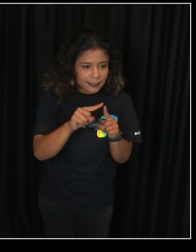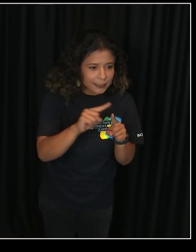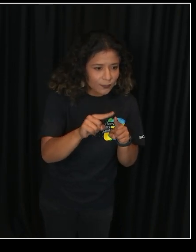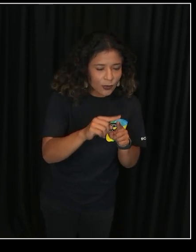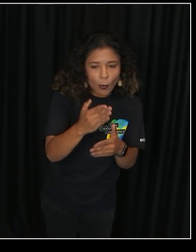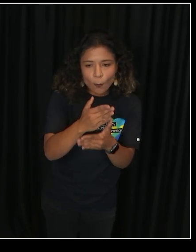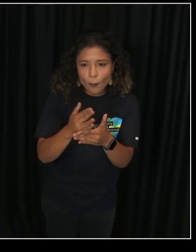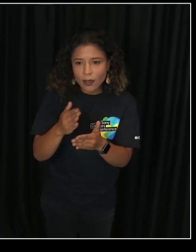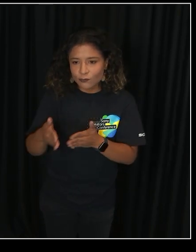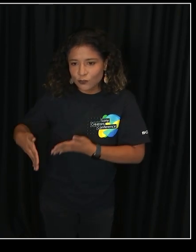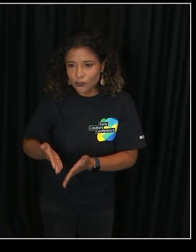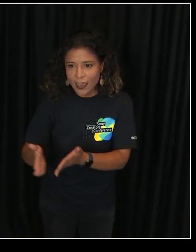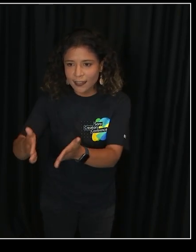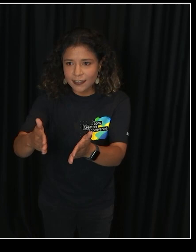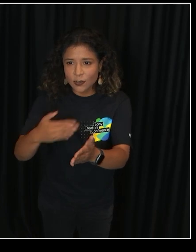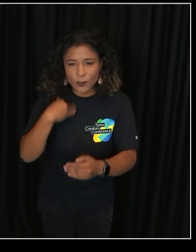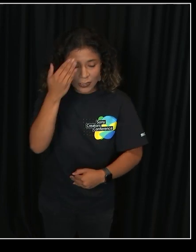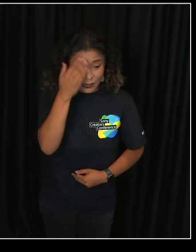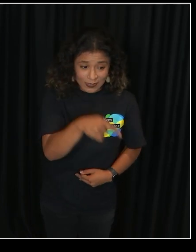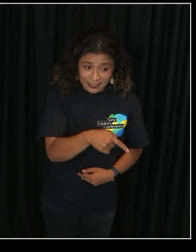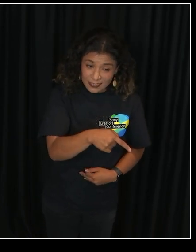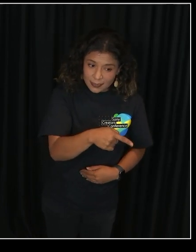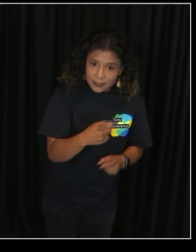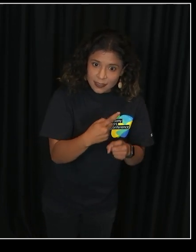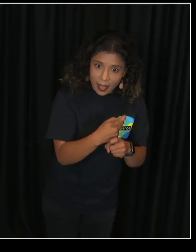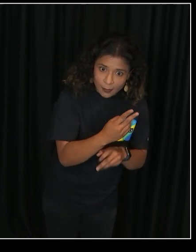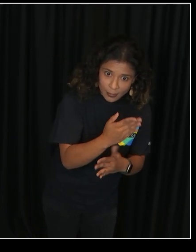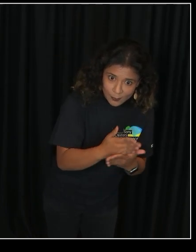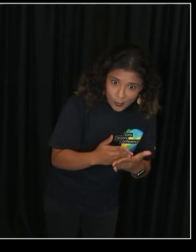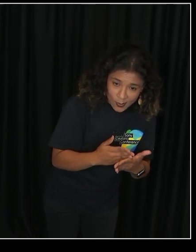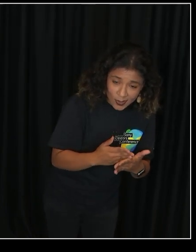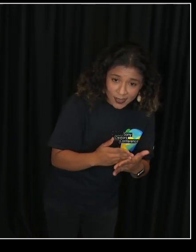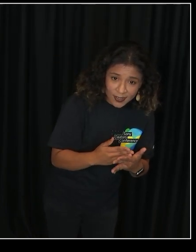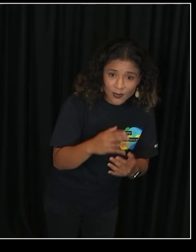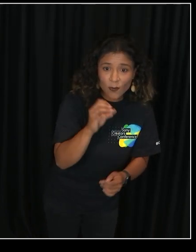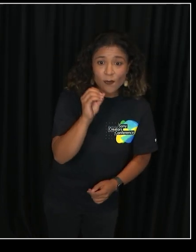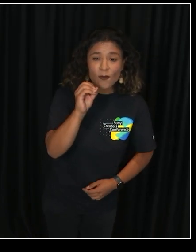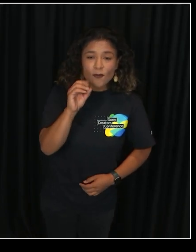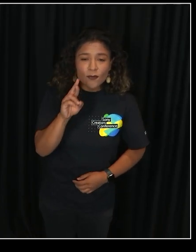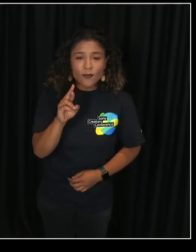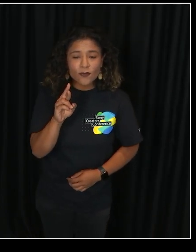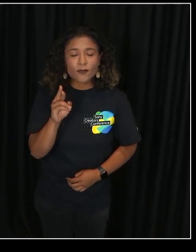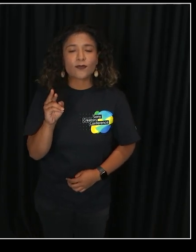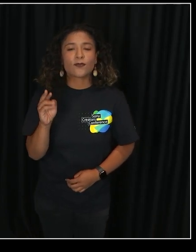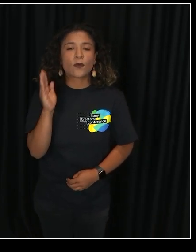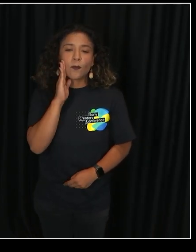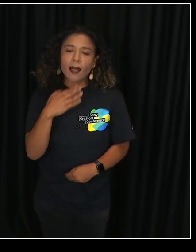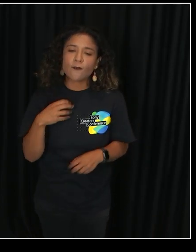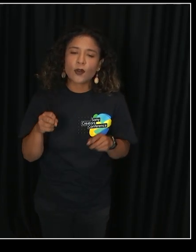where we knew it was either very complicated to learn or there were going to be opportunities, and we wanted to